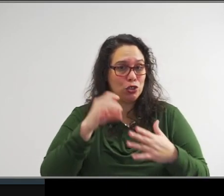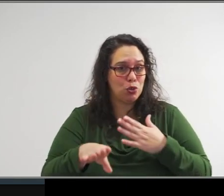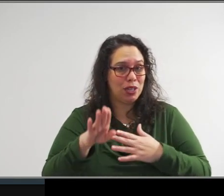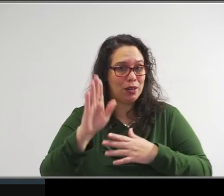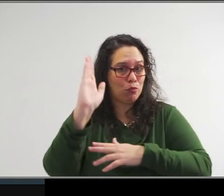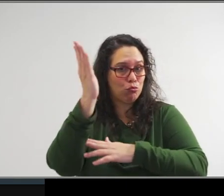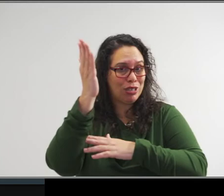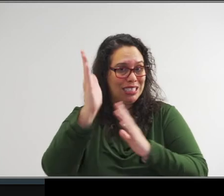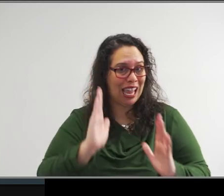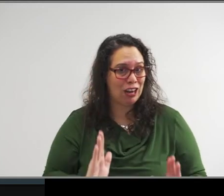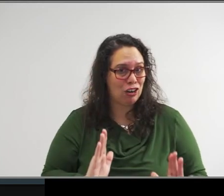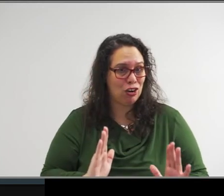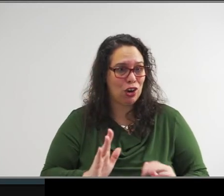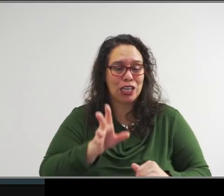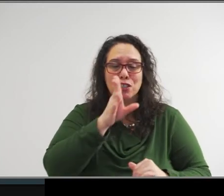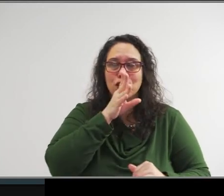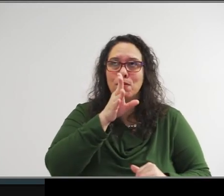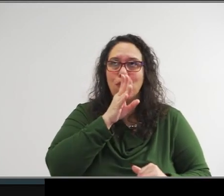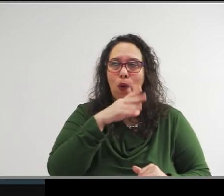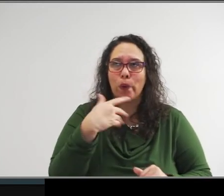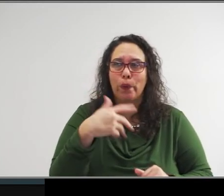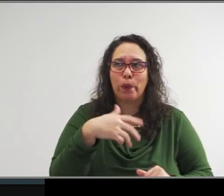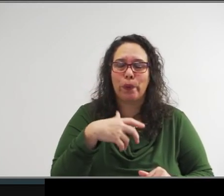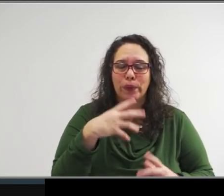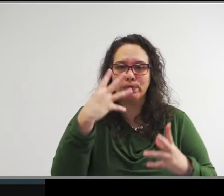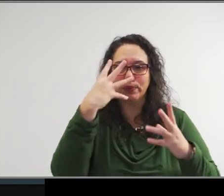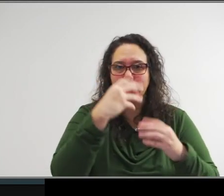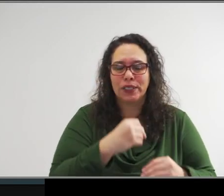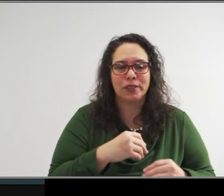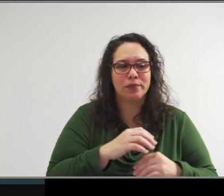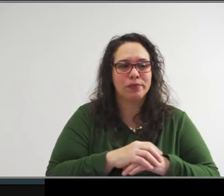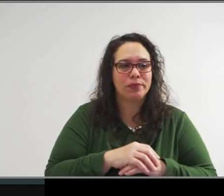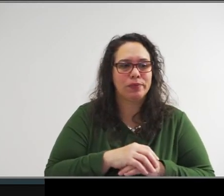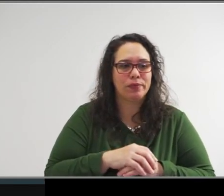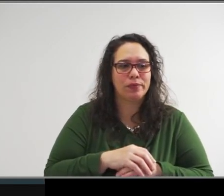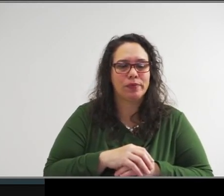and just spoke so eloquently. And that is Cameron.